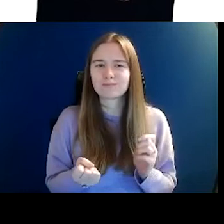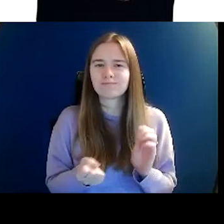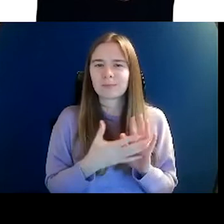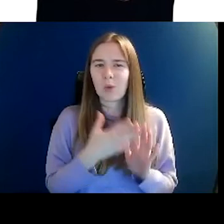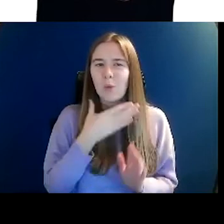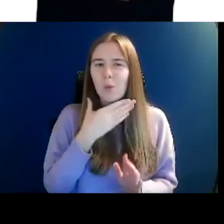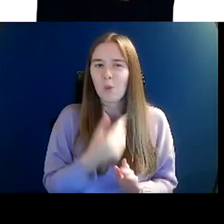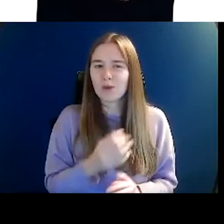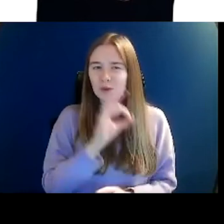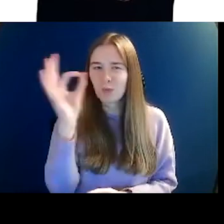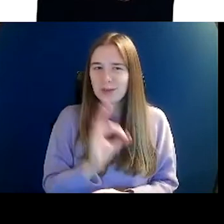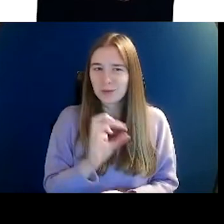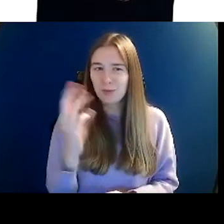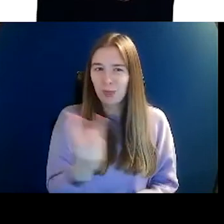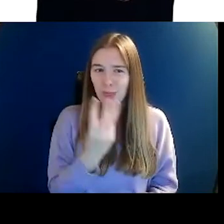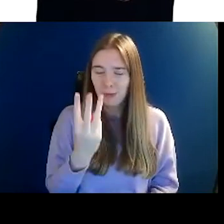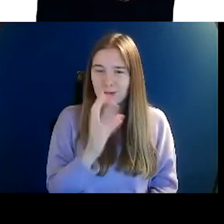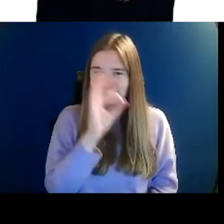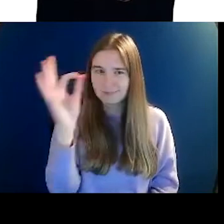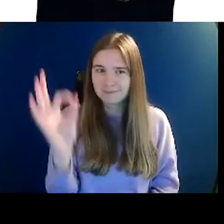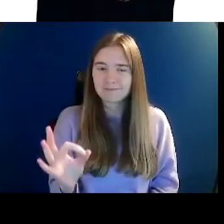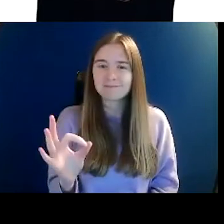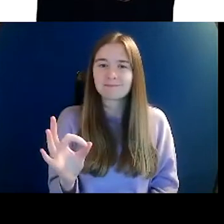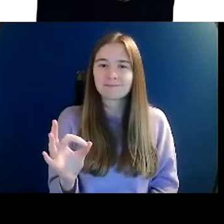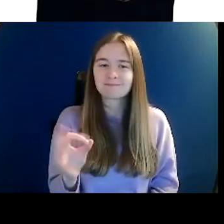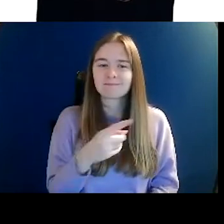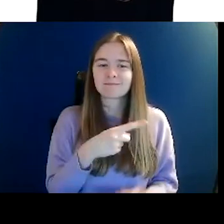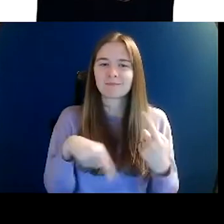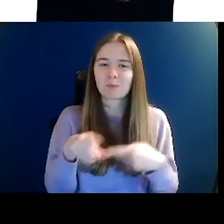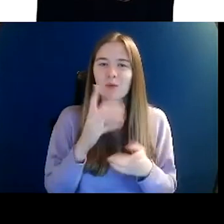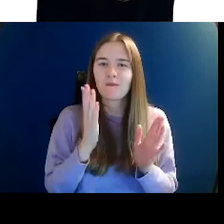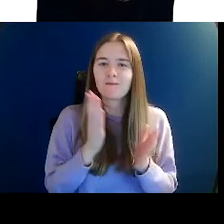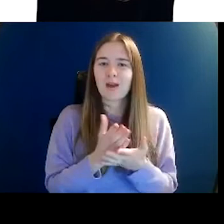to the three of you in that, you know, you're all very actively involved.